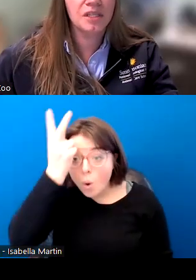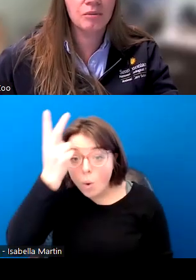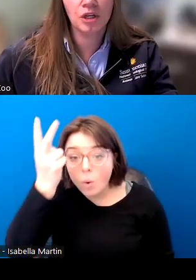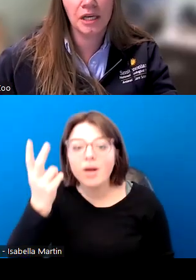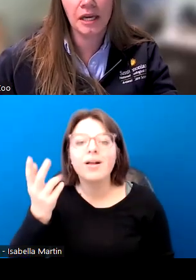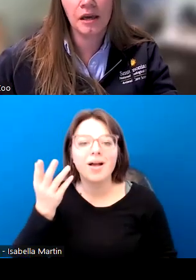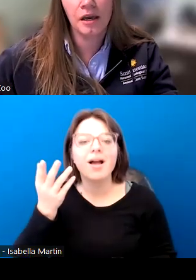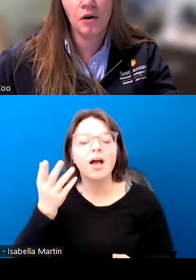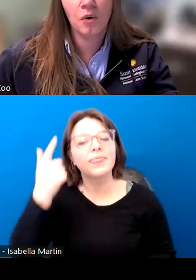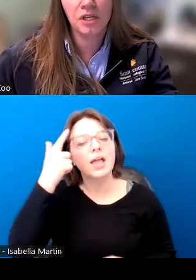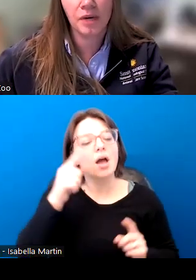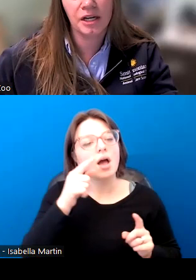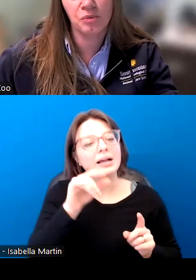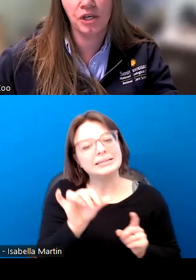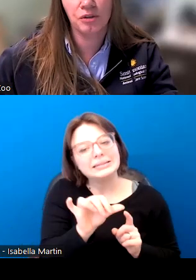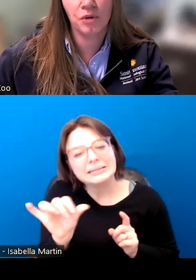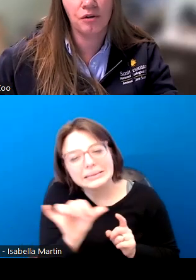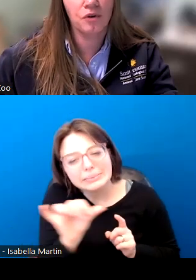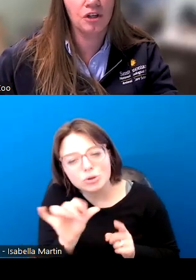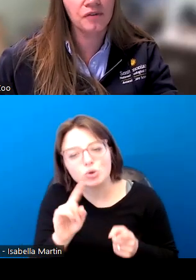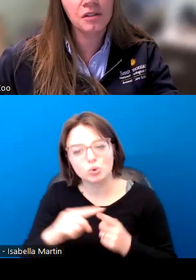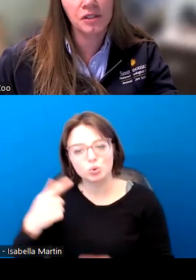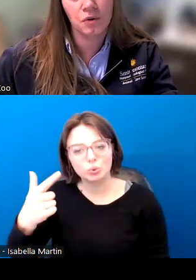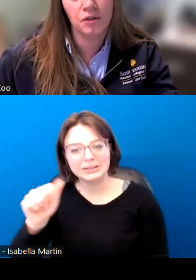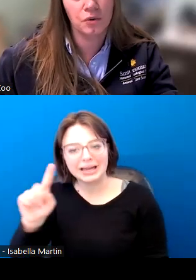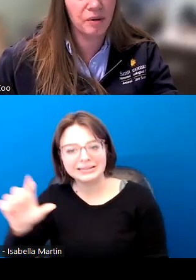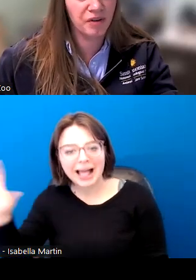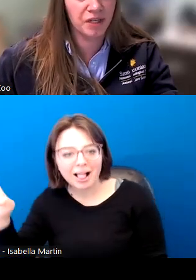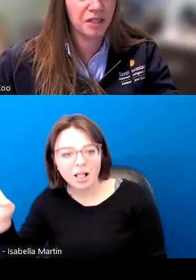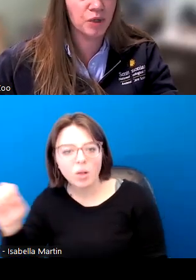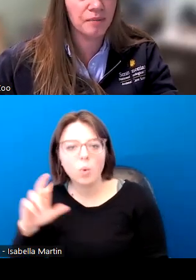Similarly, a horse might actually be a good model for our Przewalski's horse or maybe even a zebra.